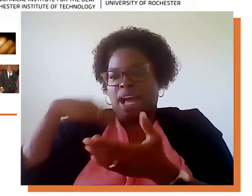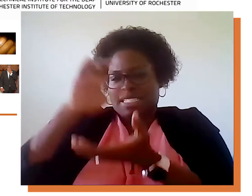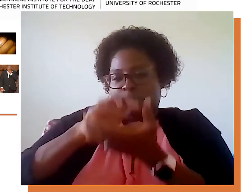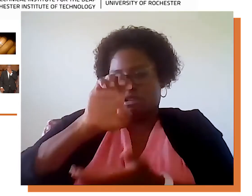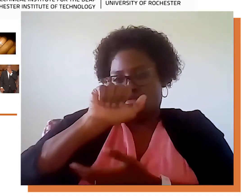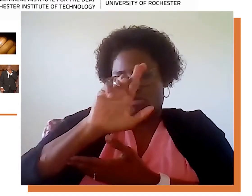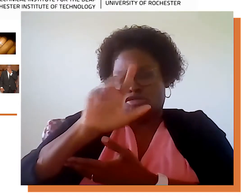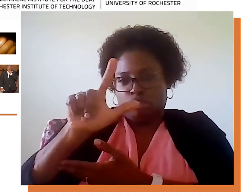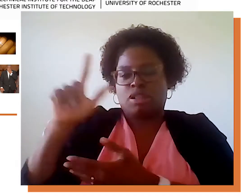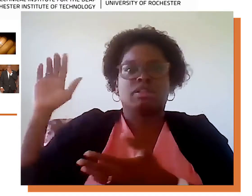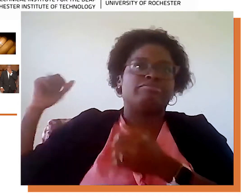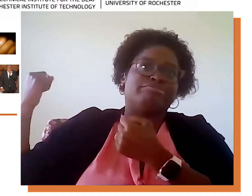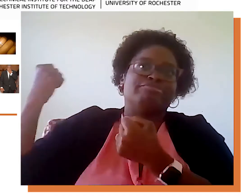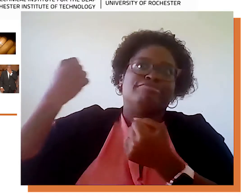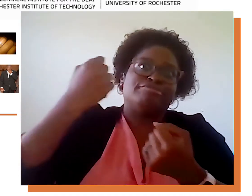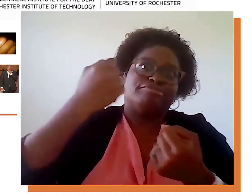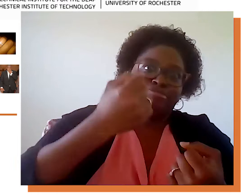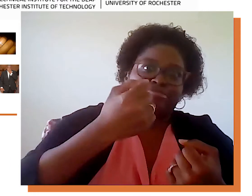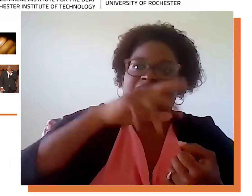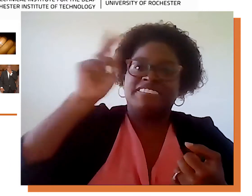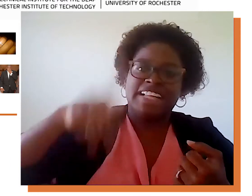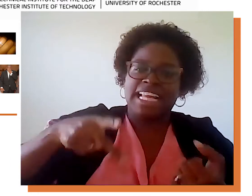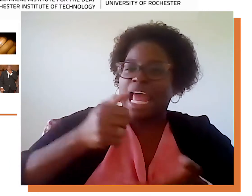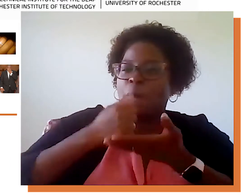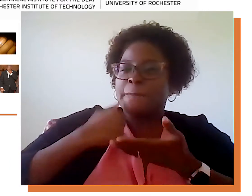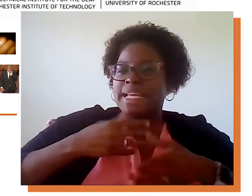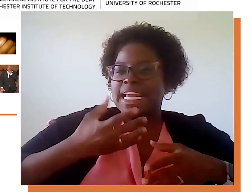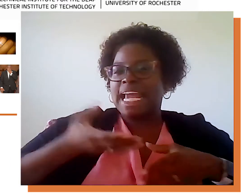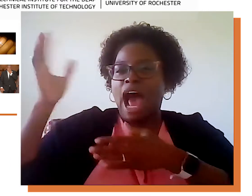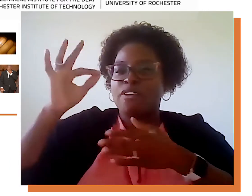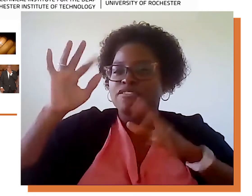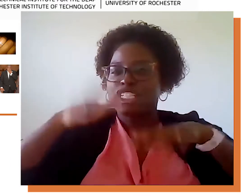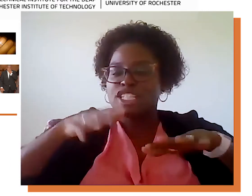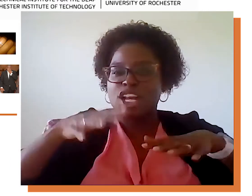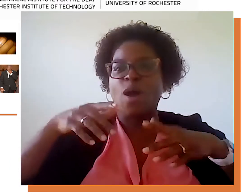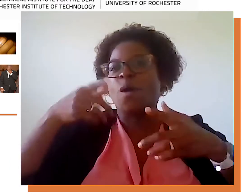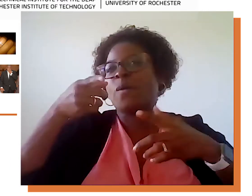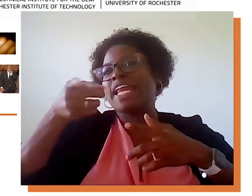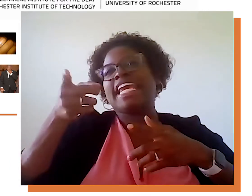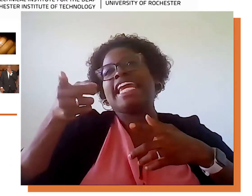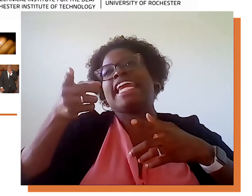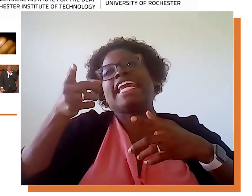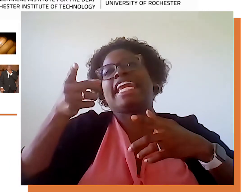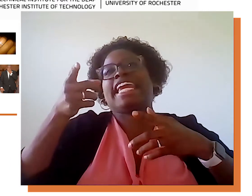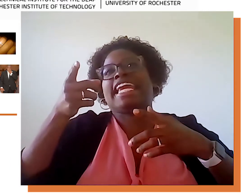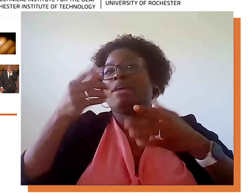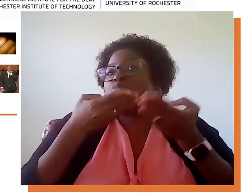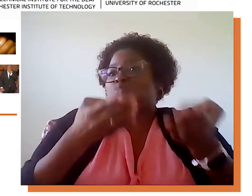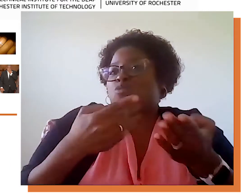My husband now-- but he wasn't at the time-- drove from Philadelphia to help me get out.